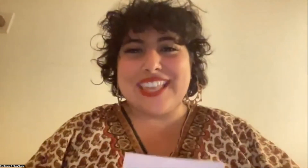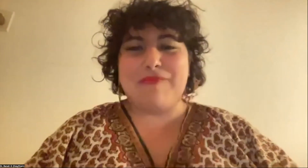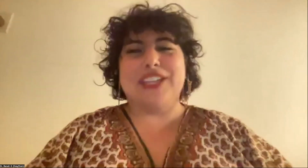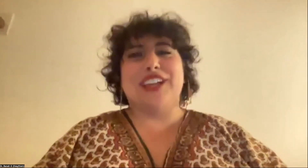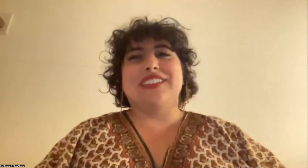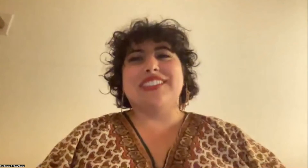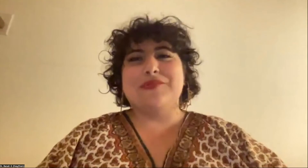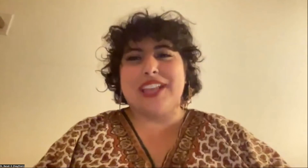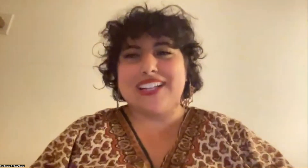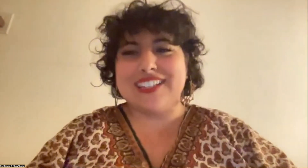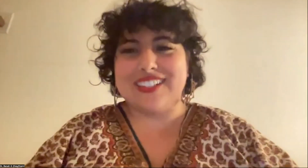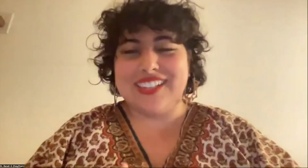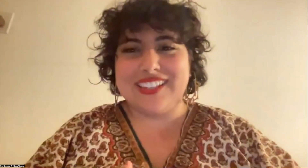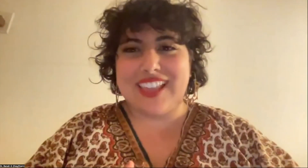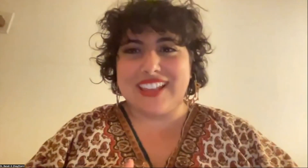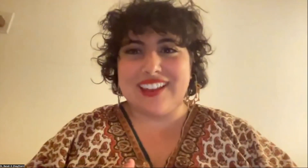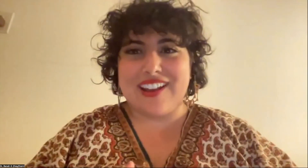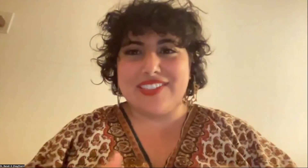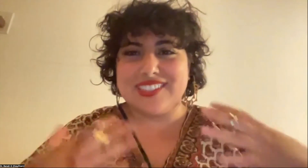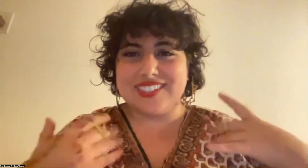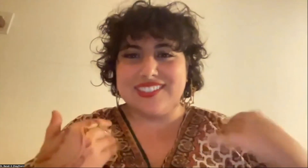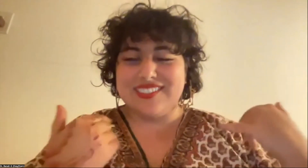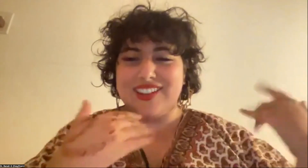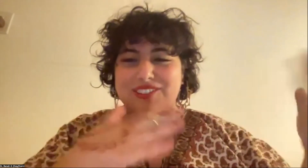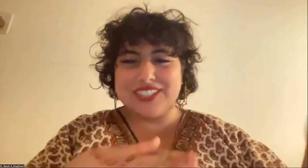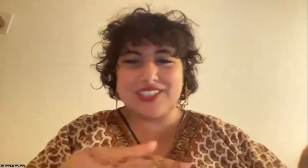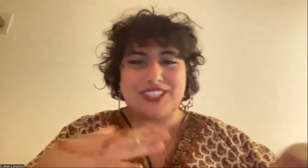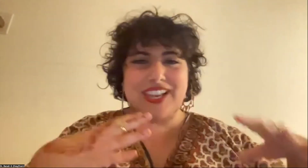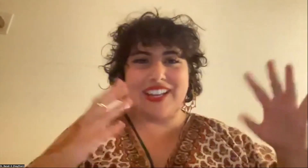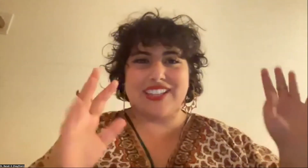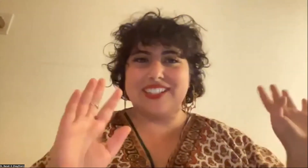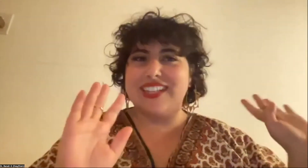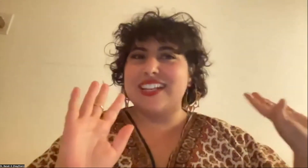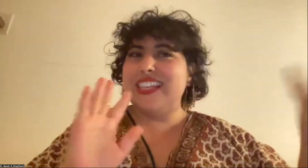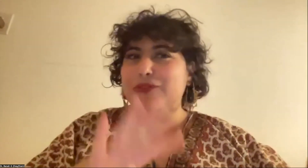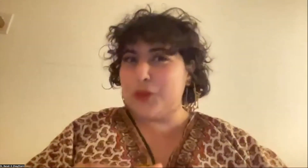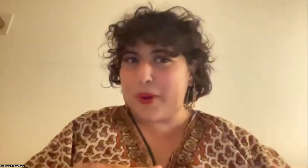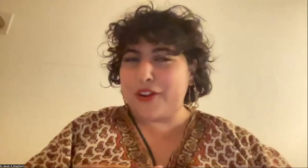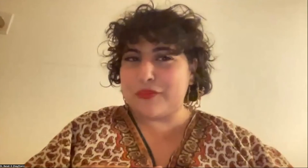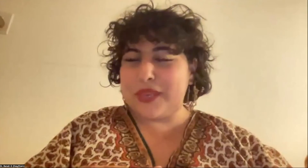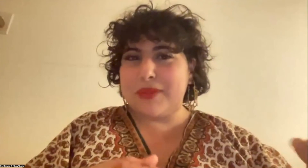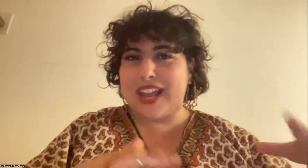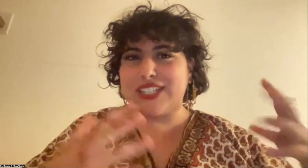and my jealousy was actually like, not this, you know, dissociated, evil part of me, but actually